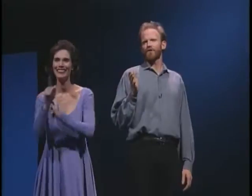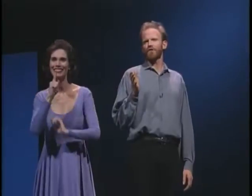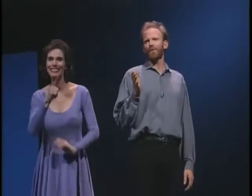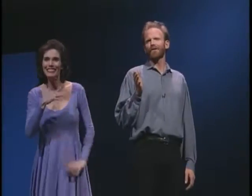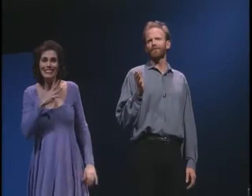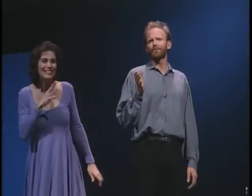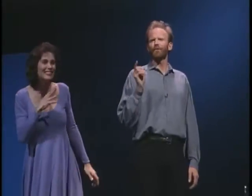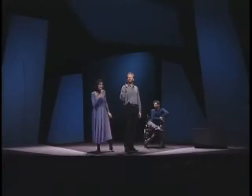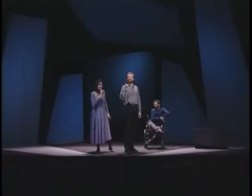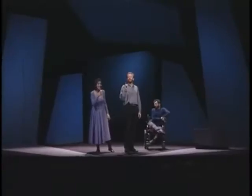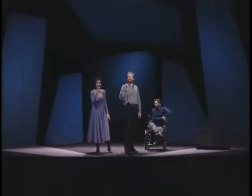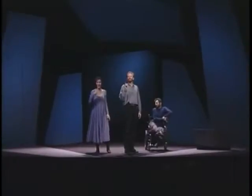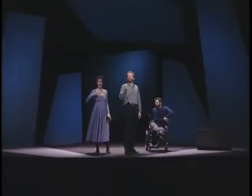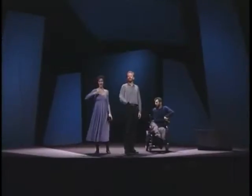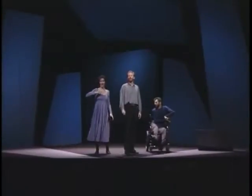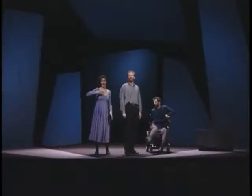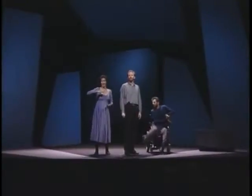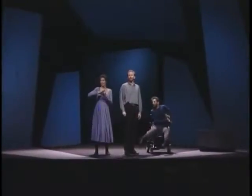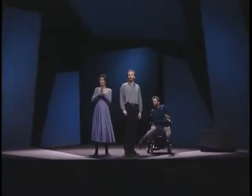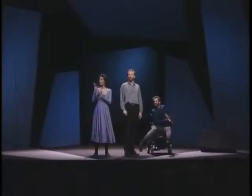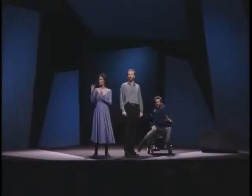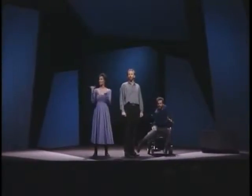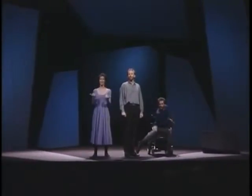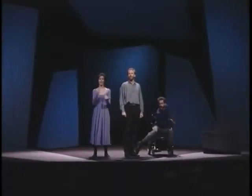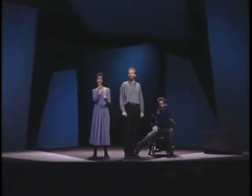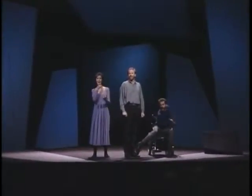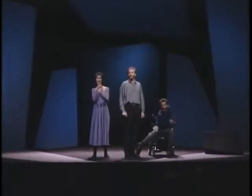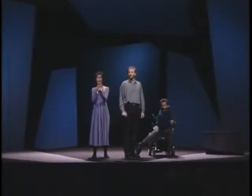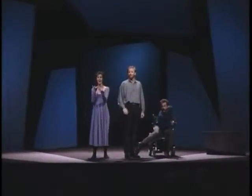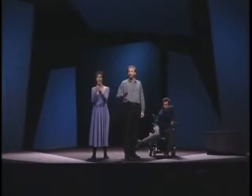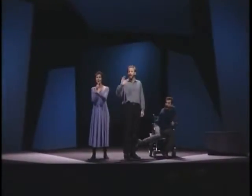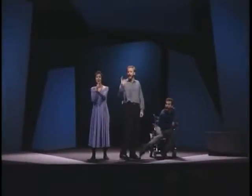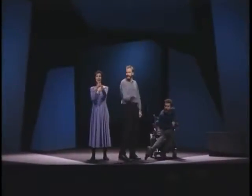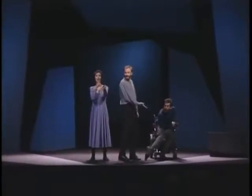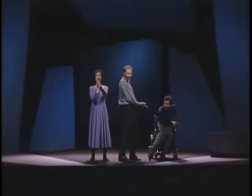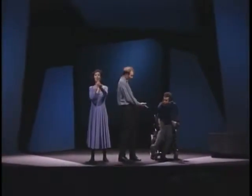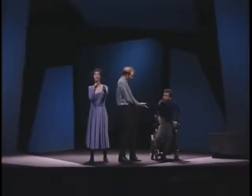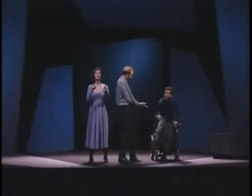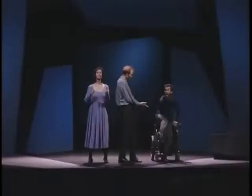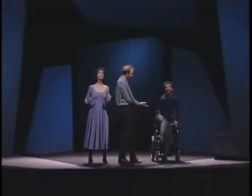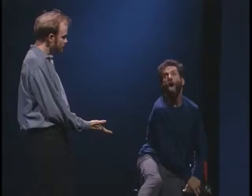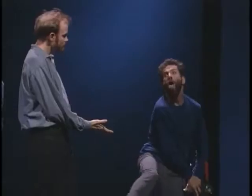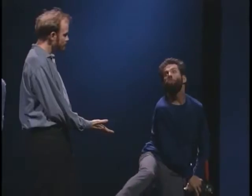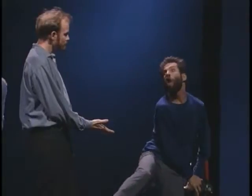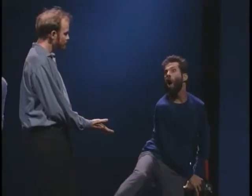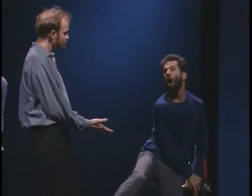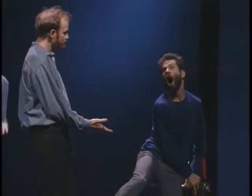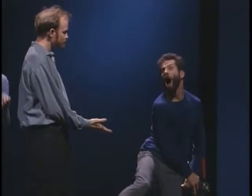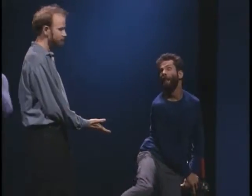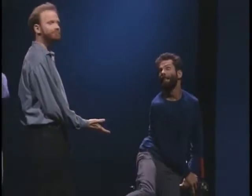way to live well who would ever think of living that way if they weren't already disabled answered